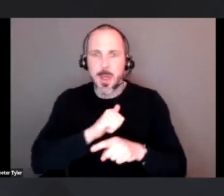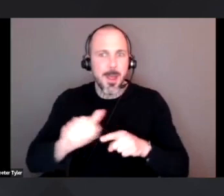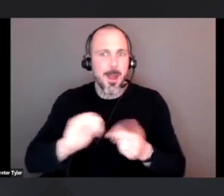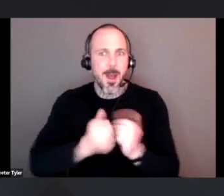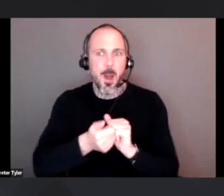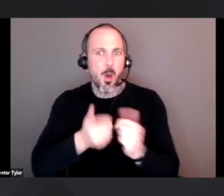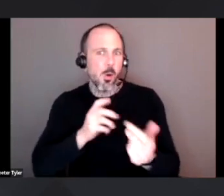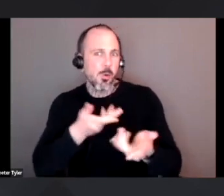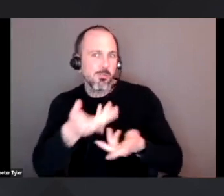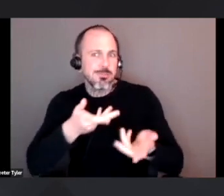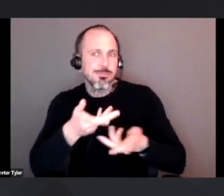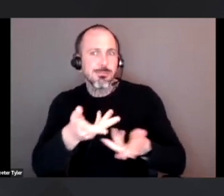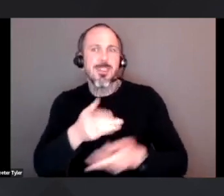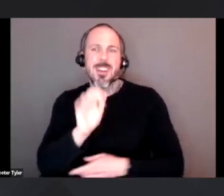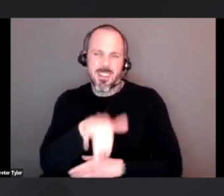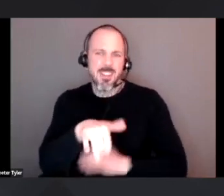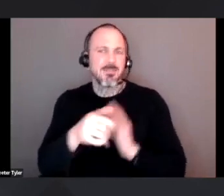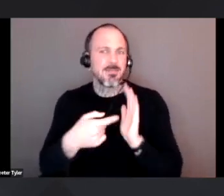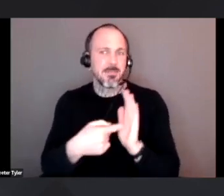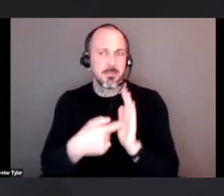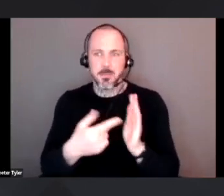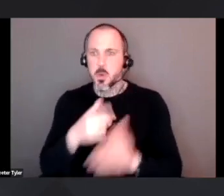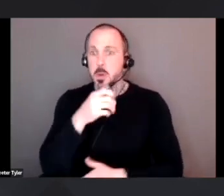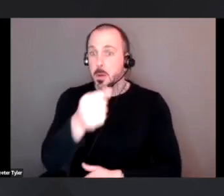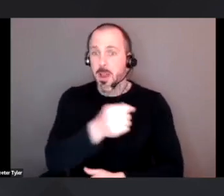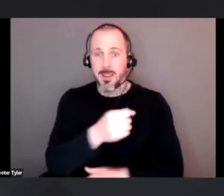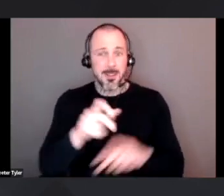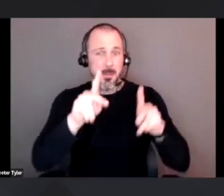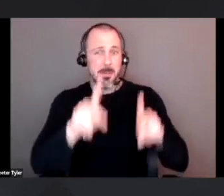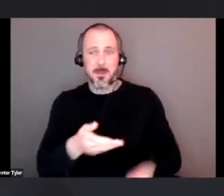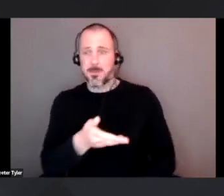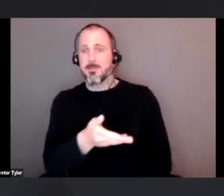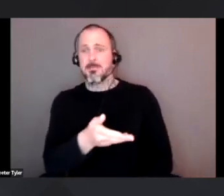I try to really impress upon my staff and that when we're at the Humboldt Sobeys.